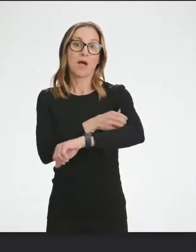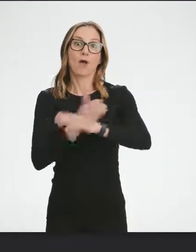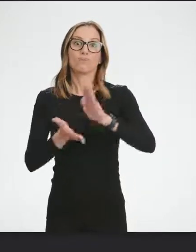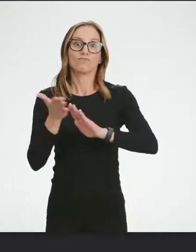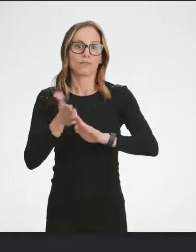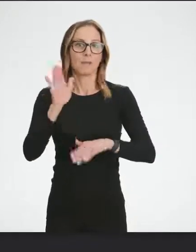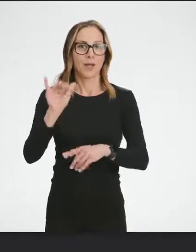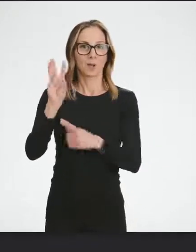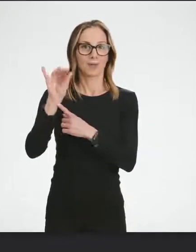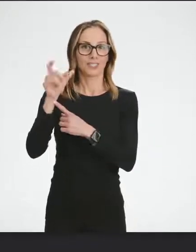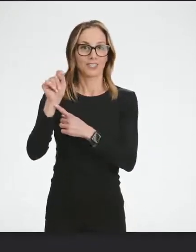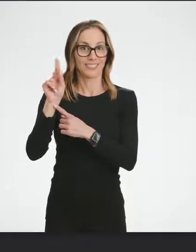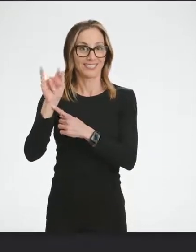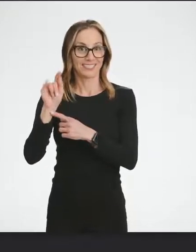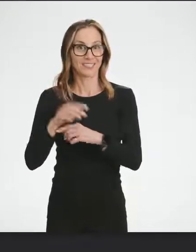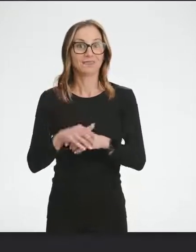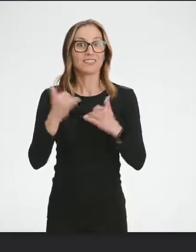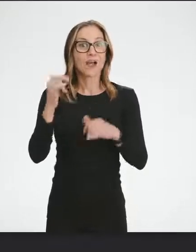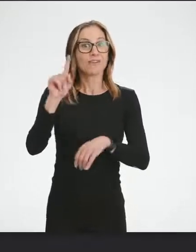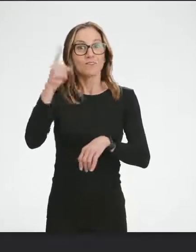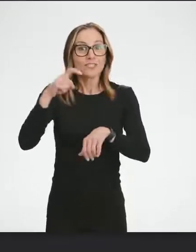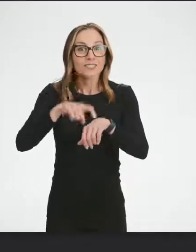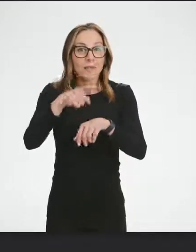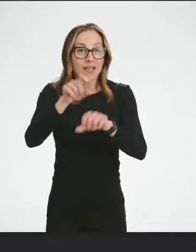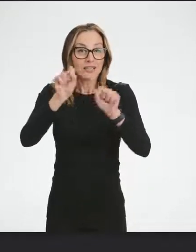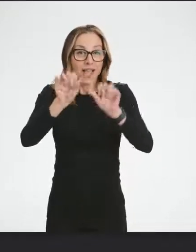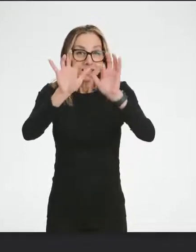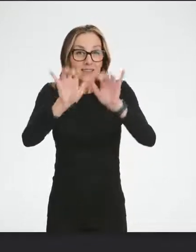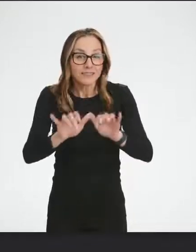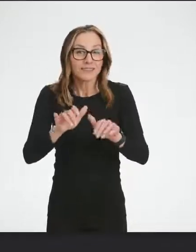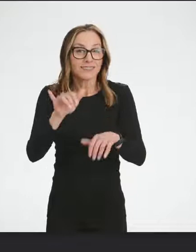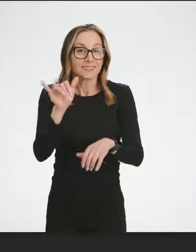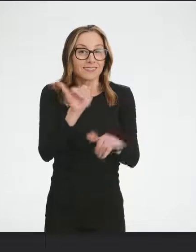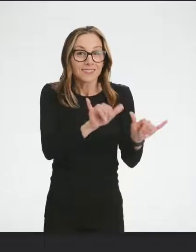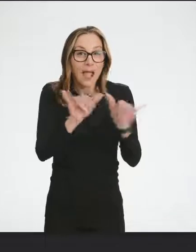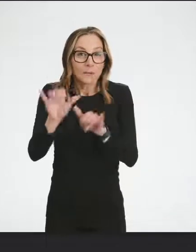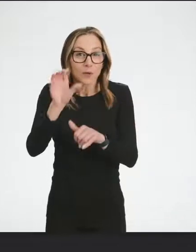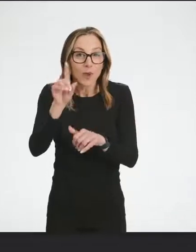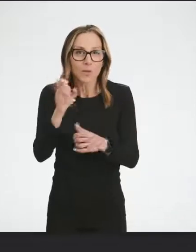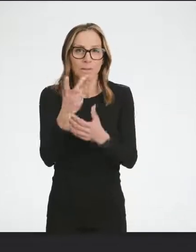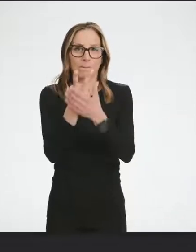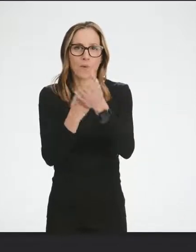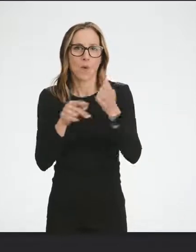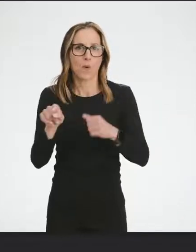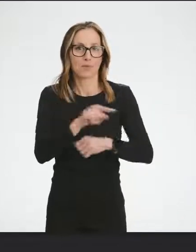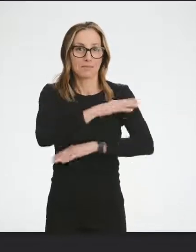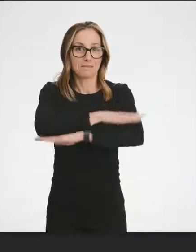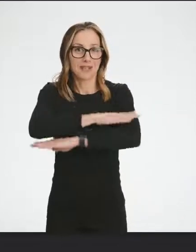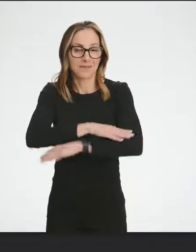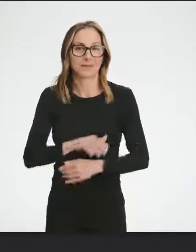For the first time, you can use the same code to generate glanceable data on both platforms.